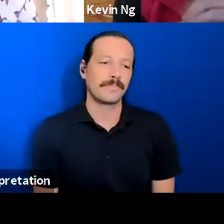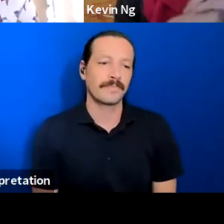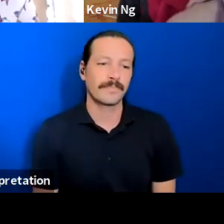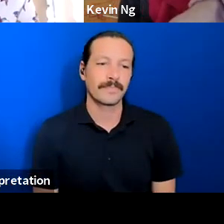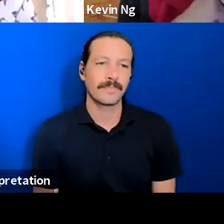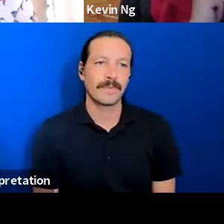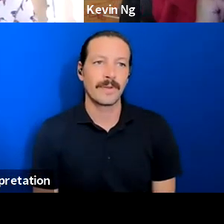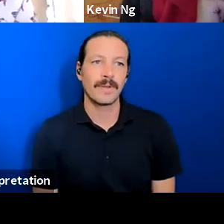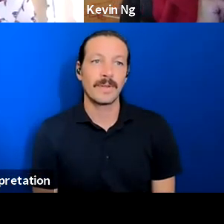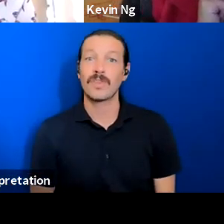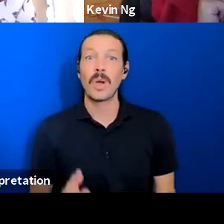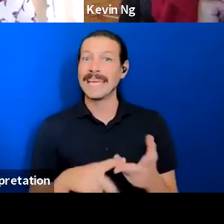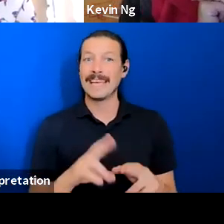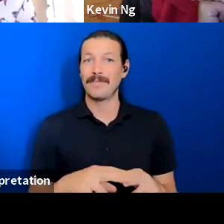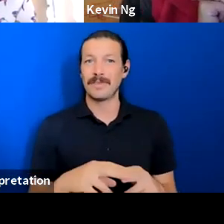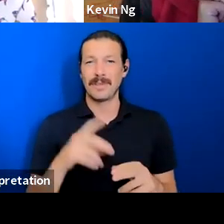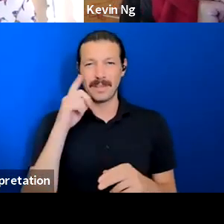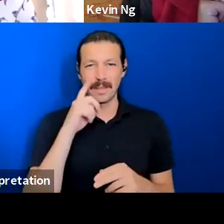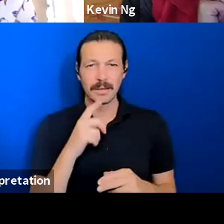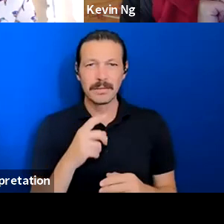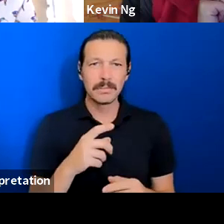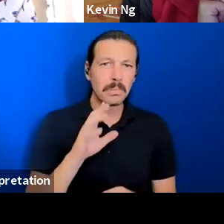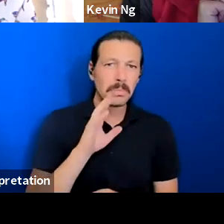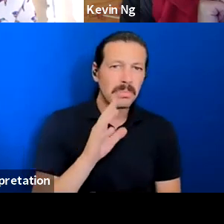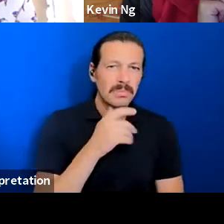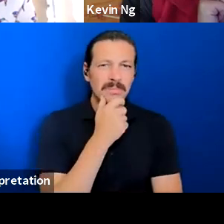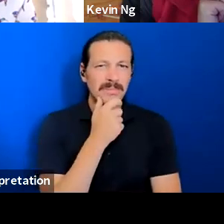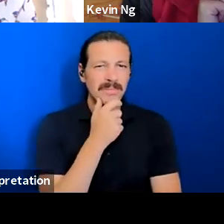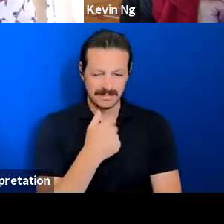you might know someone who would make a great peer. So please can you tap them on the